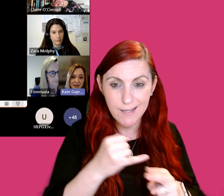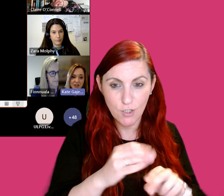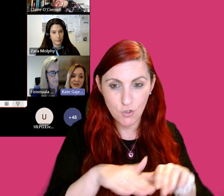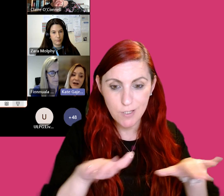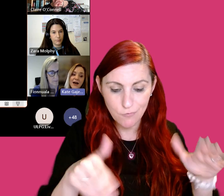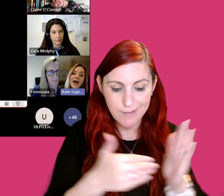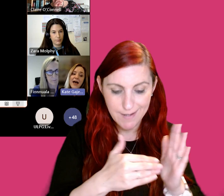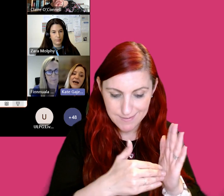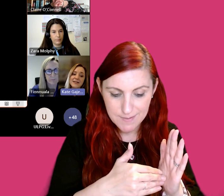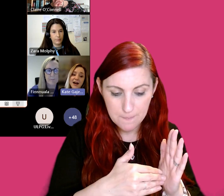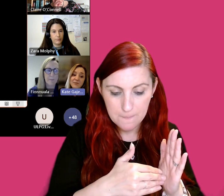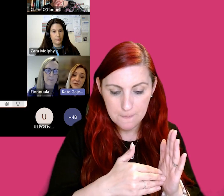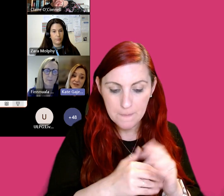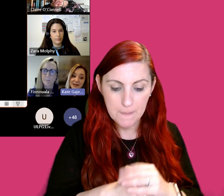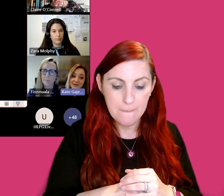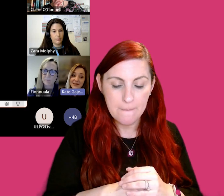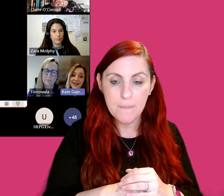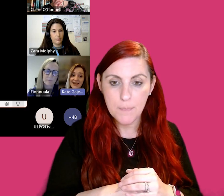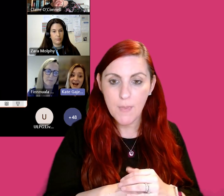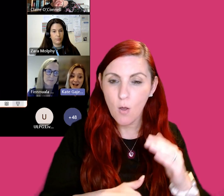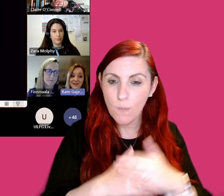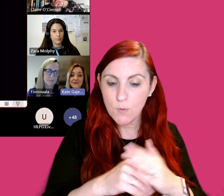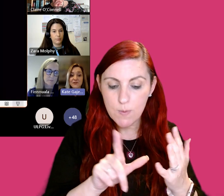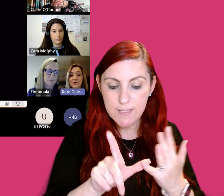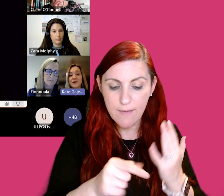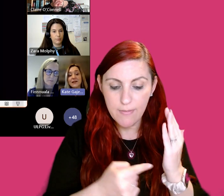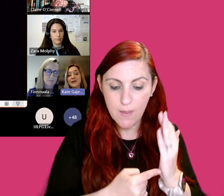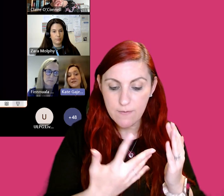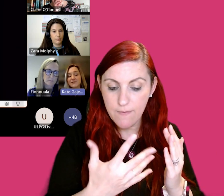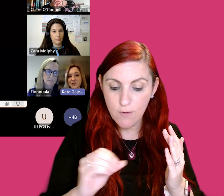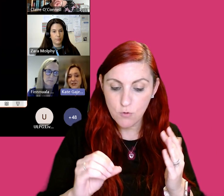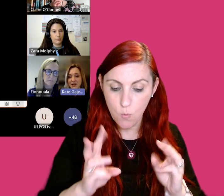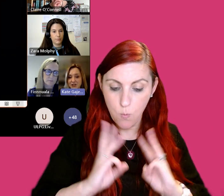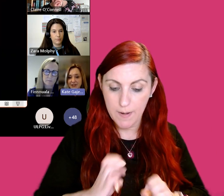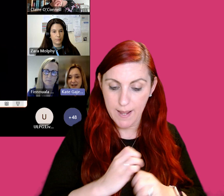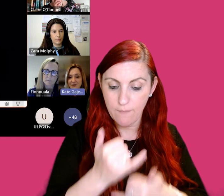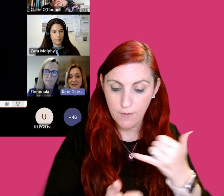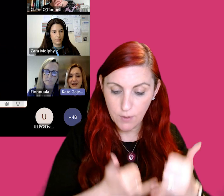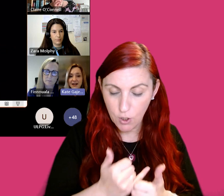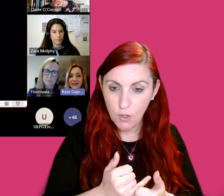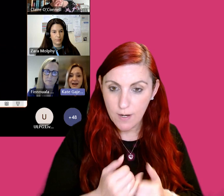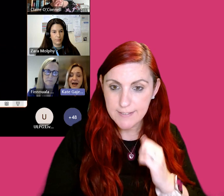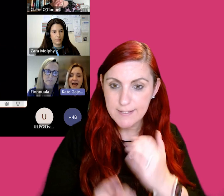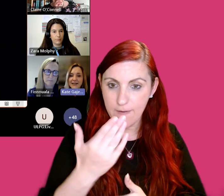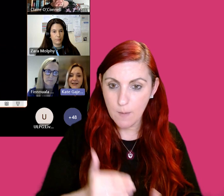population and up to 7 and a half thousand women a year develop gestational diabetes in island and